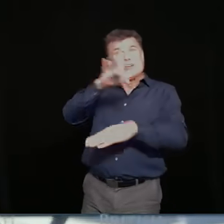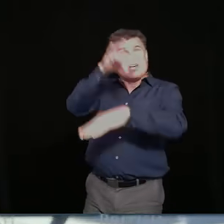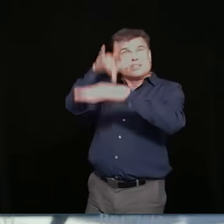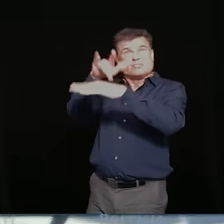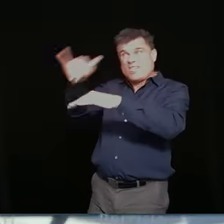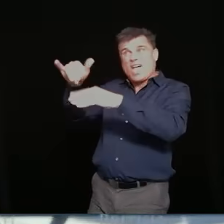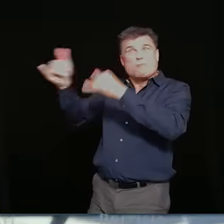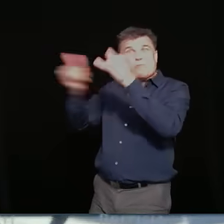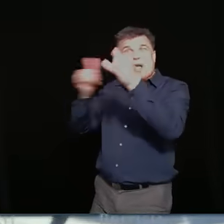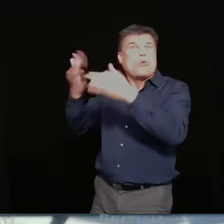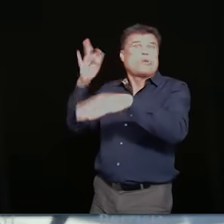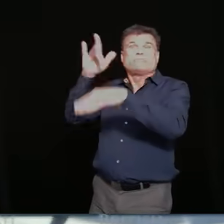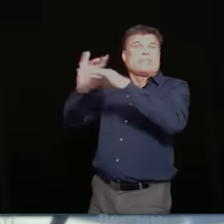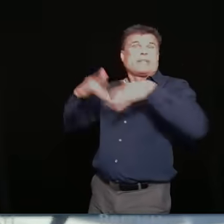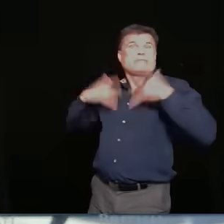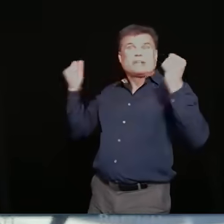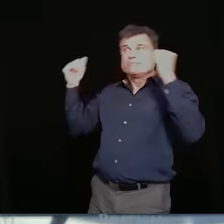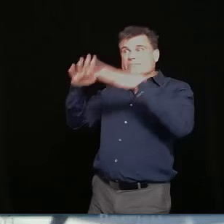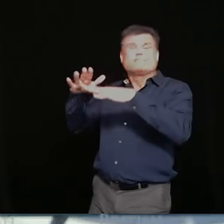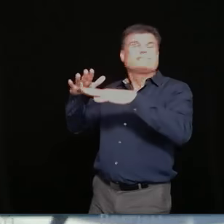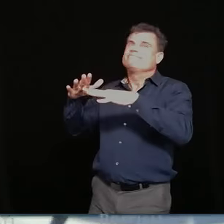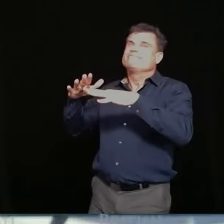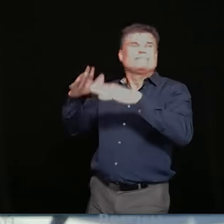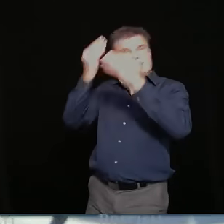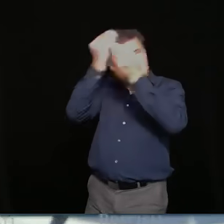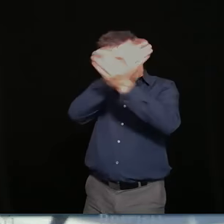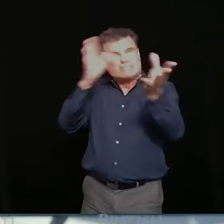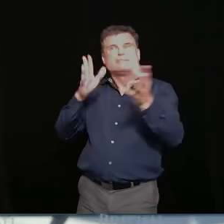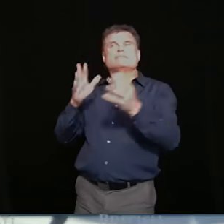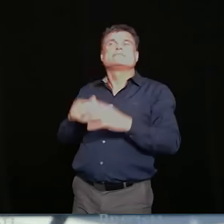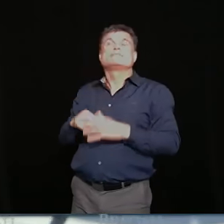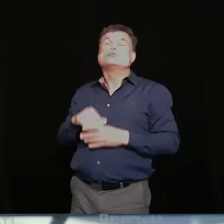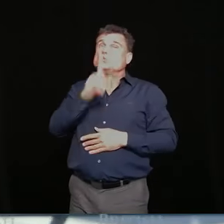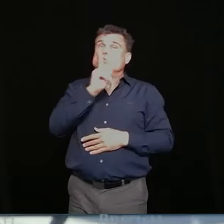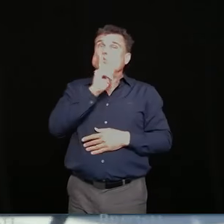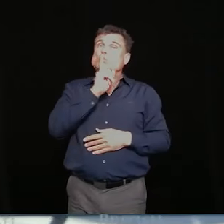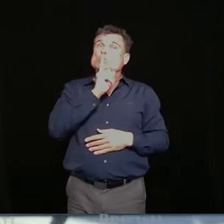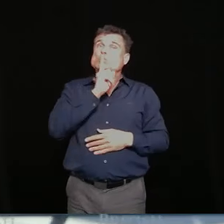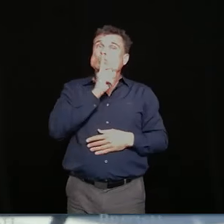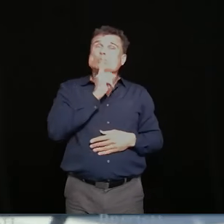I'm saying that we will have those discussions I'm not aware of any schools